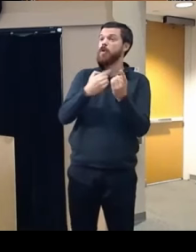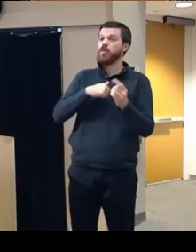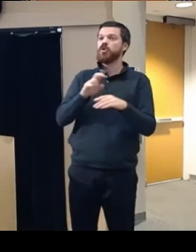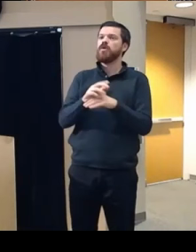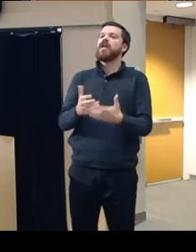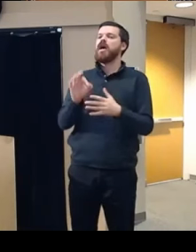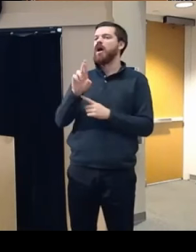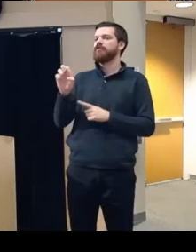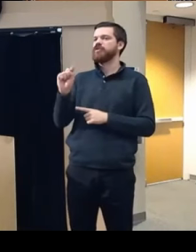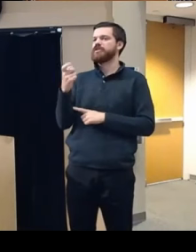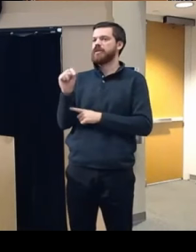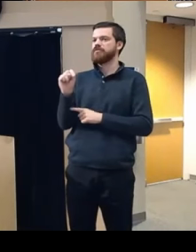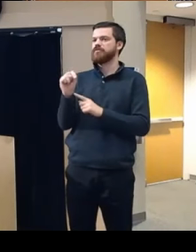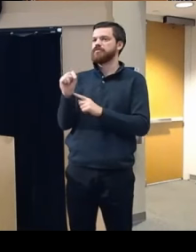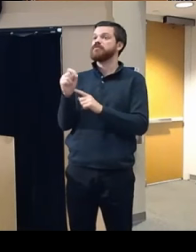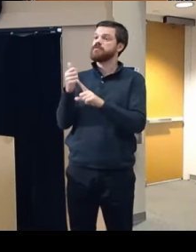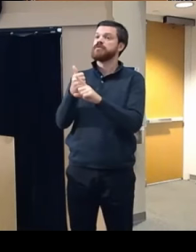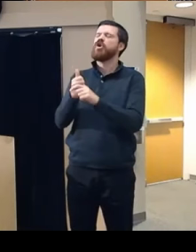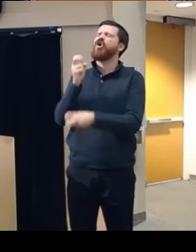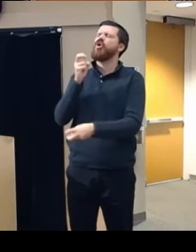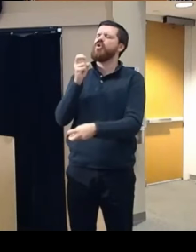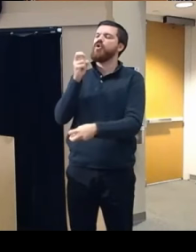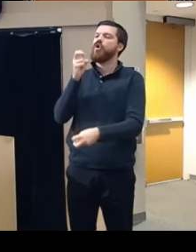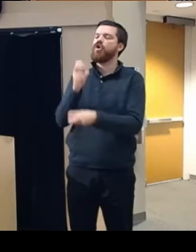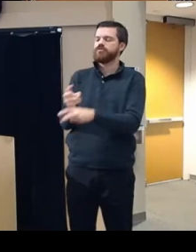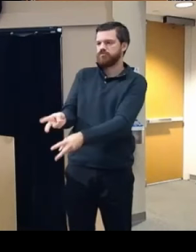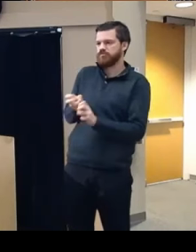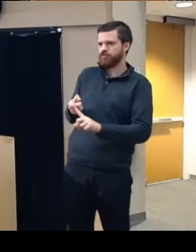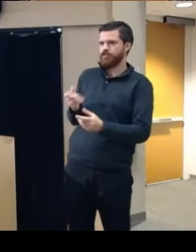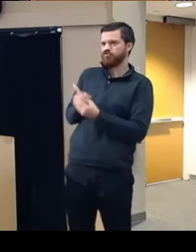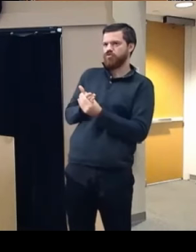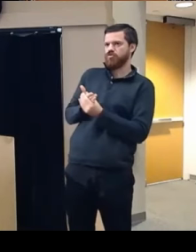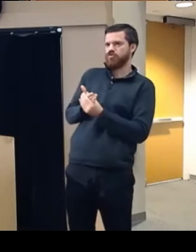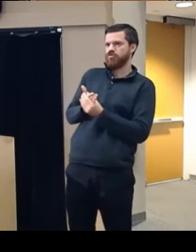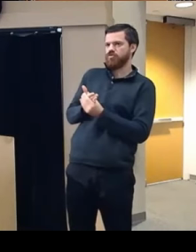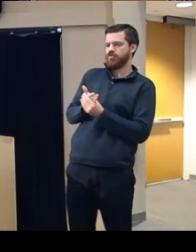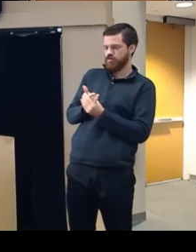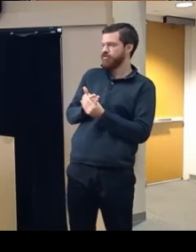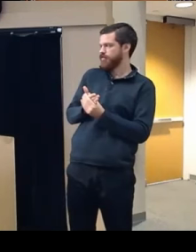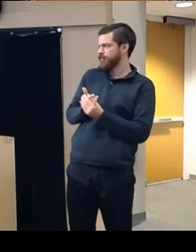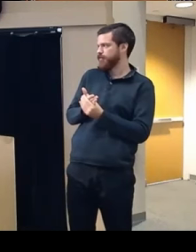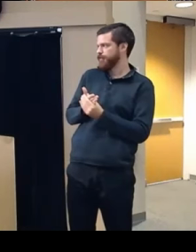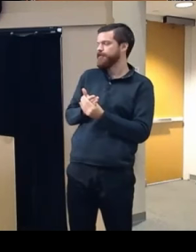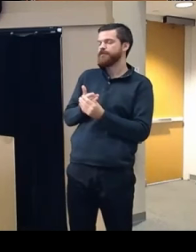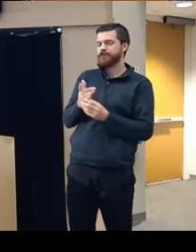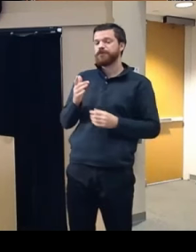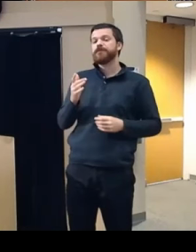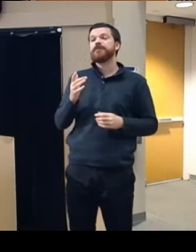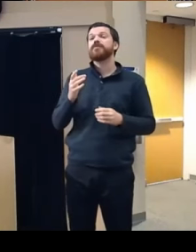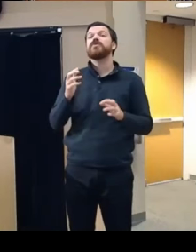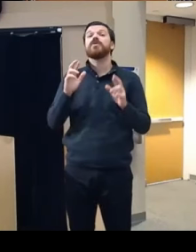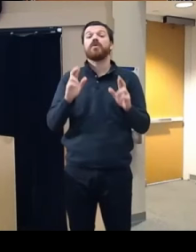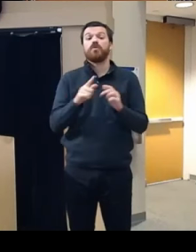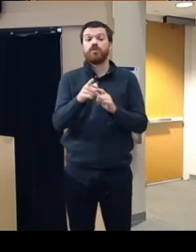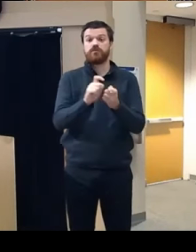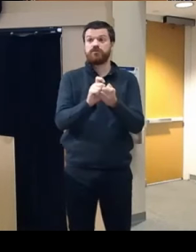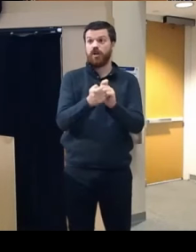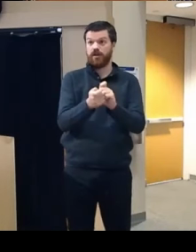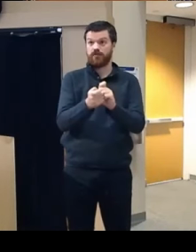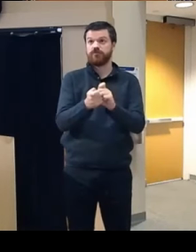text which is really really hard to pull out of the chart um so I think with this move ultimate